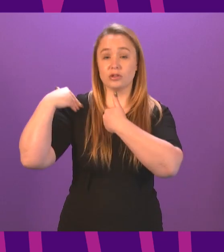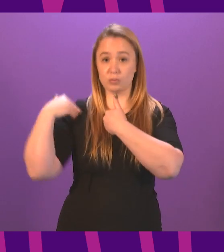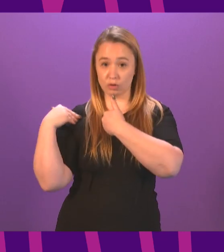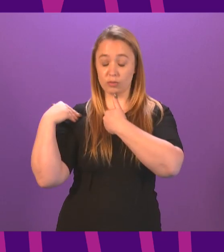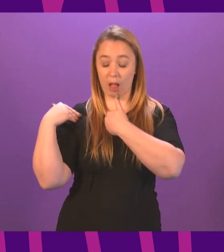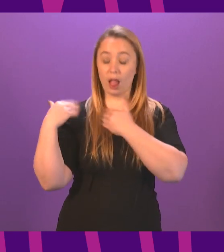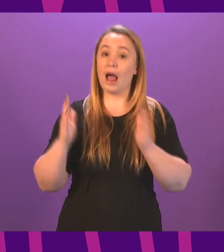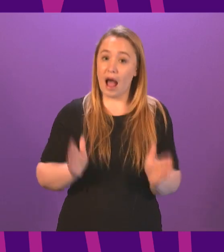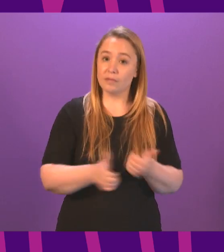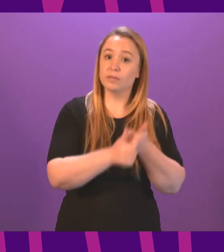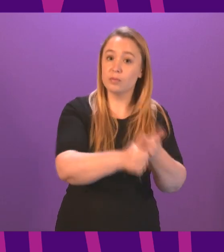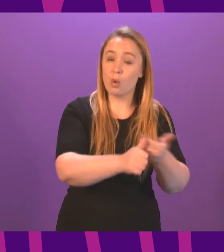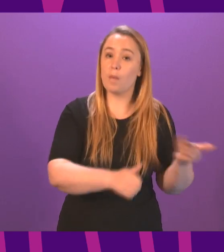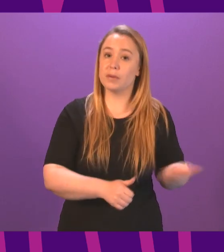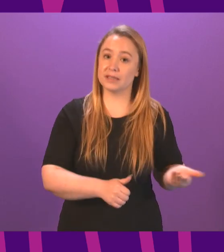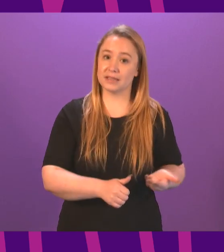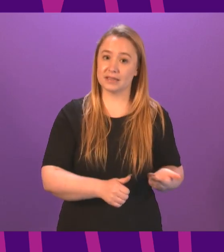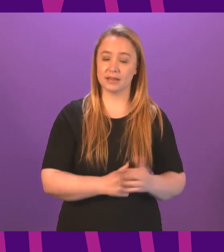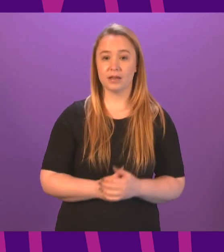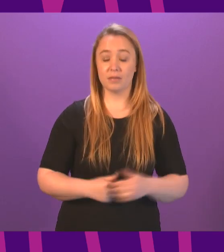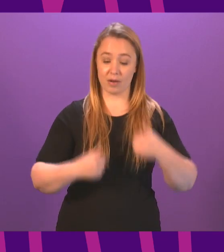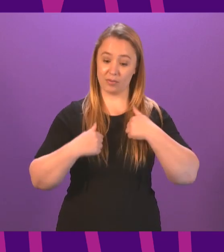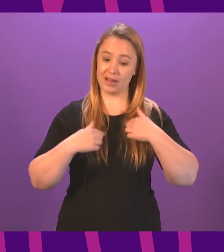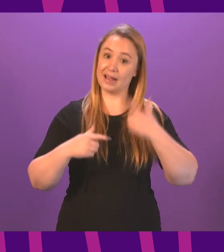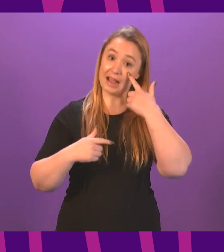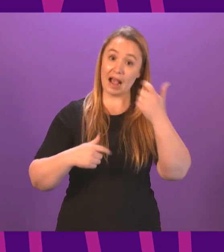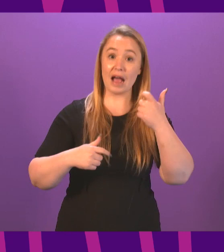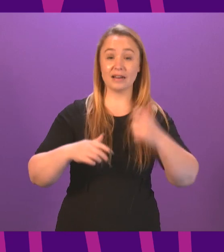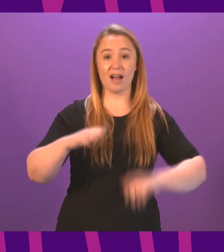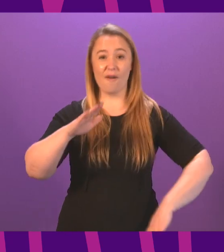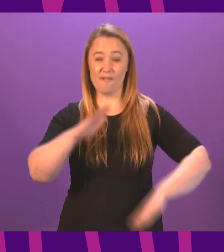we can do will absolutely compensate business for every single loss that is made. That is